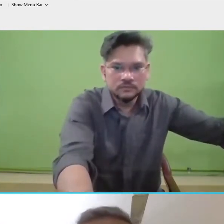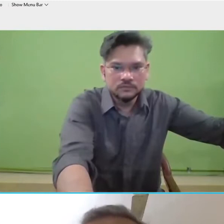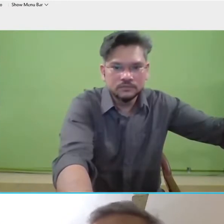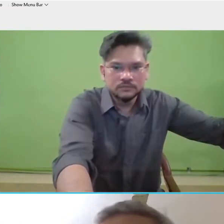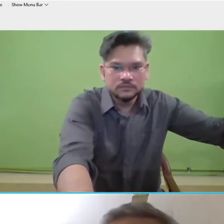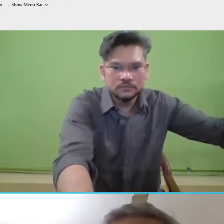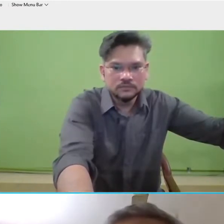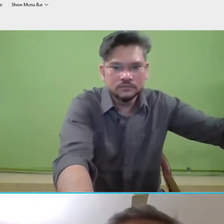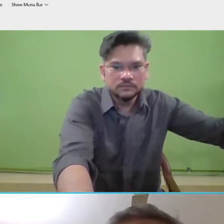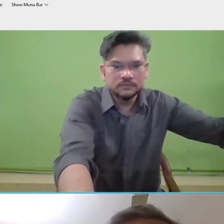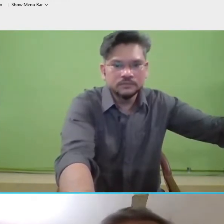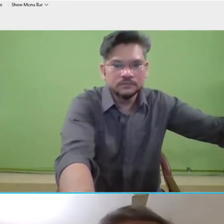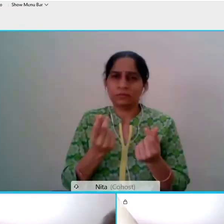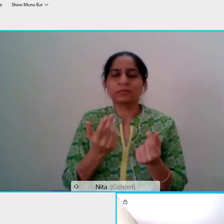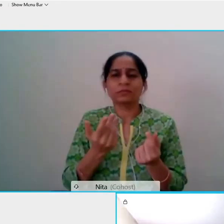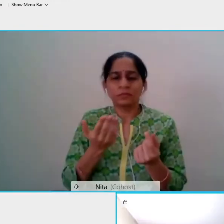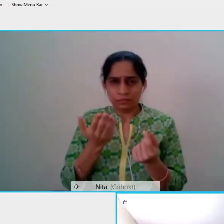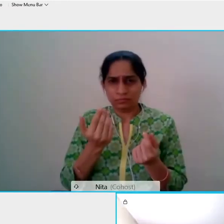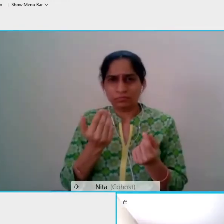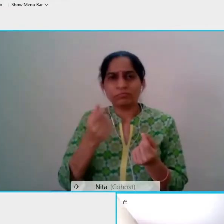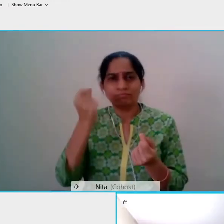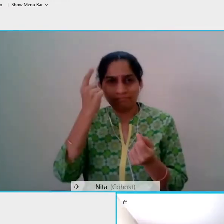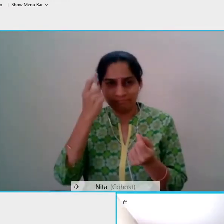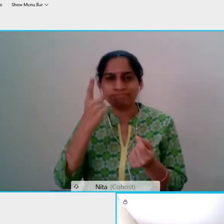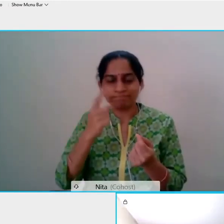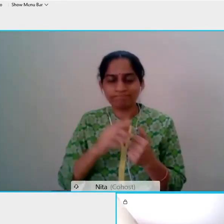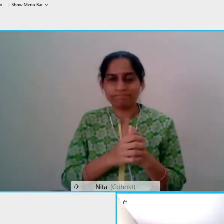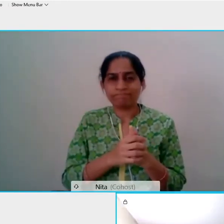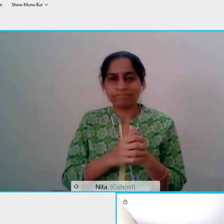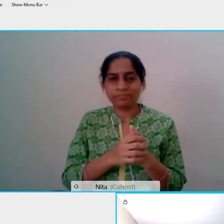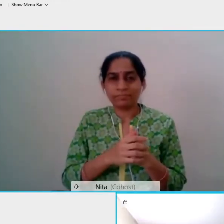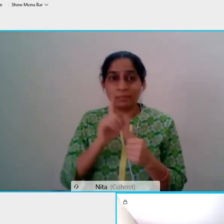faster apart from the fact that you know you have to have that kind of attitude that I really